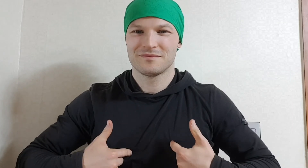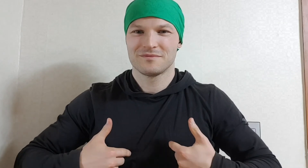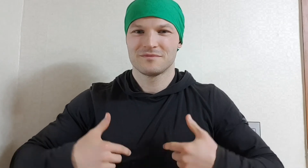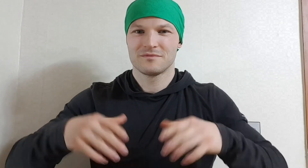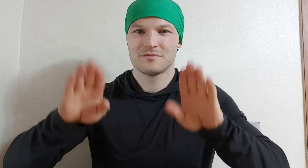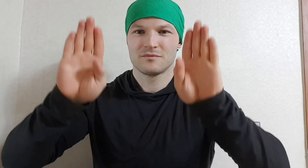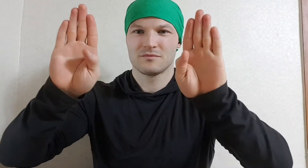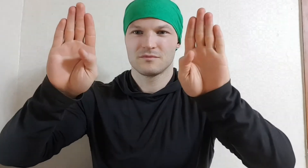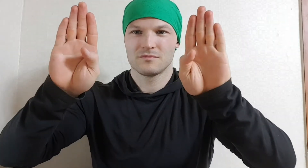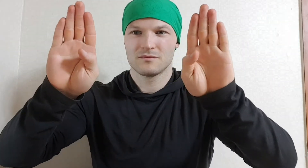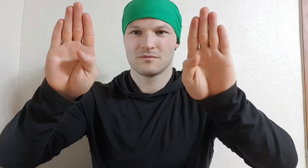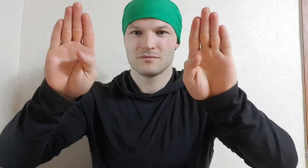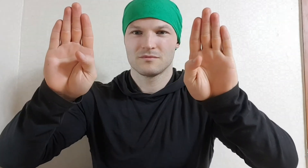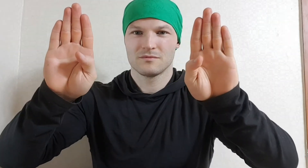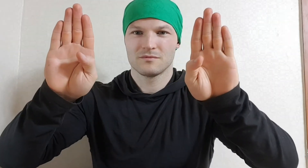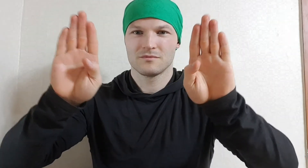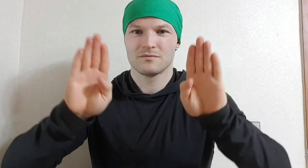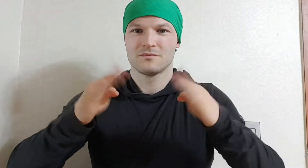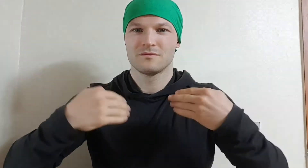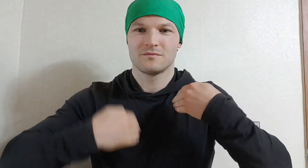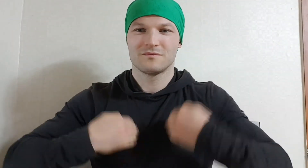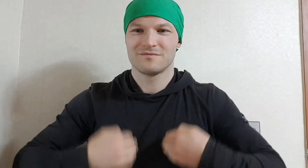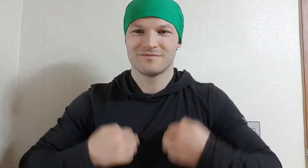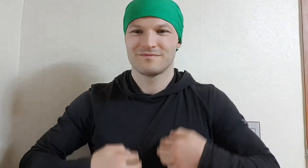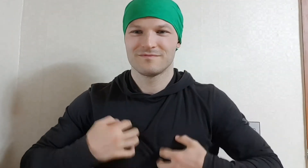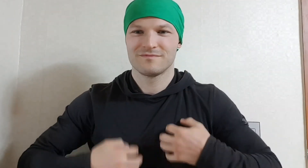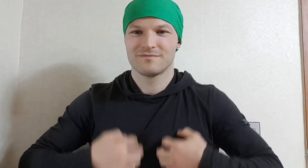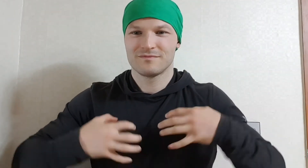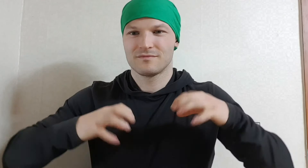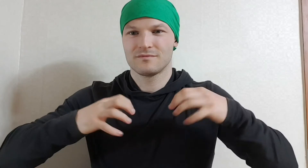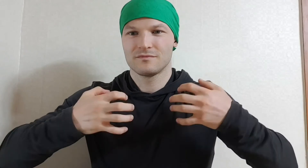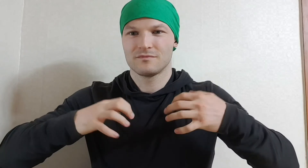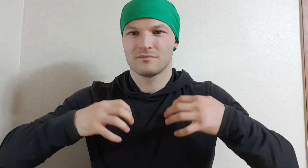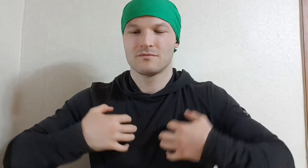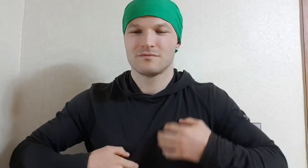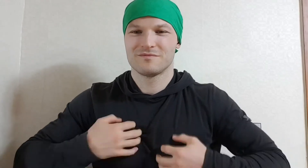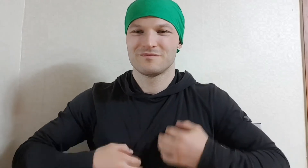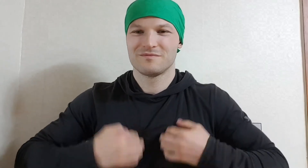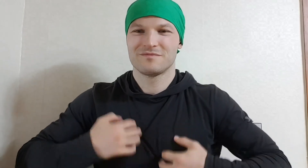The hand shape is the Korean letter ‘ㅂ’ Word: ‘glad’ (‘ㅂ’ is first letter of Korean word ‘glad’) [ALSO: this sign can be used for ‘fun’/’joyful’ too]